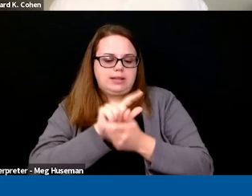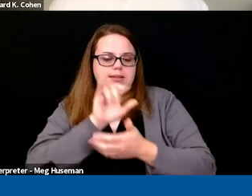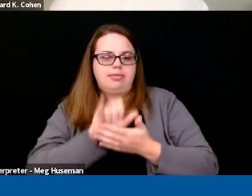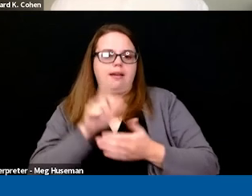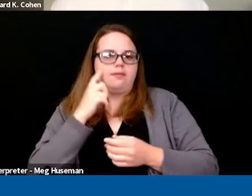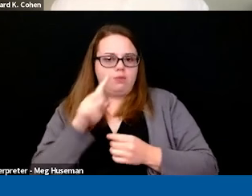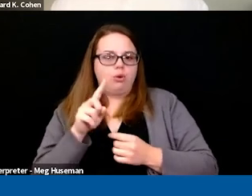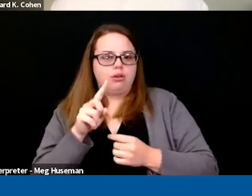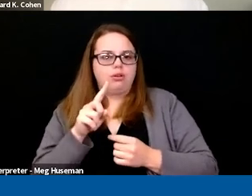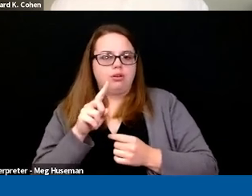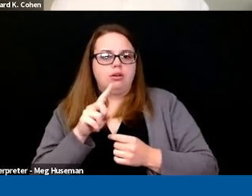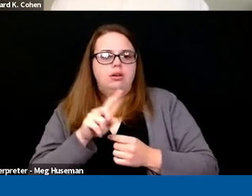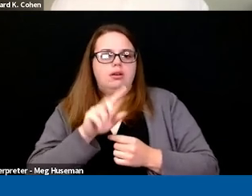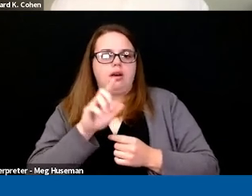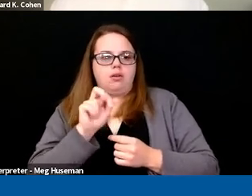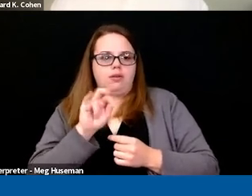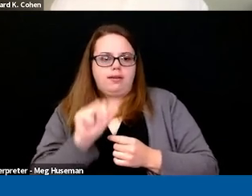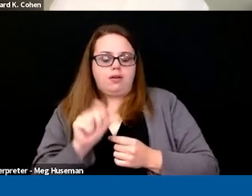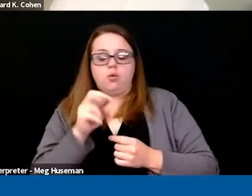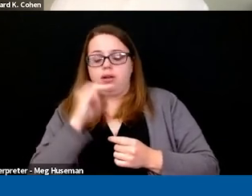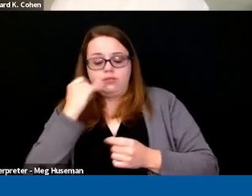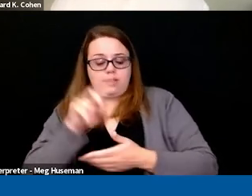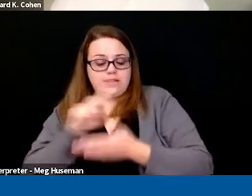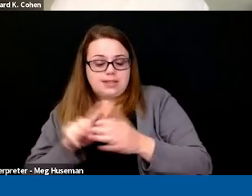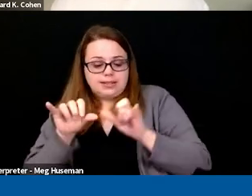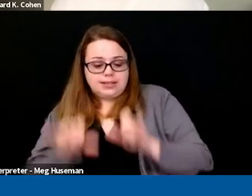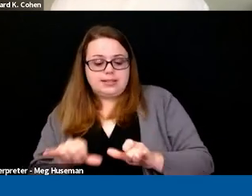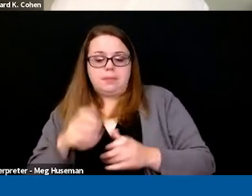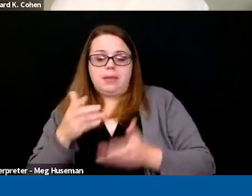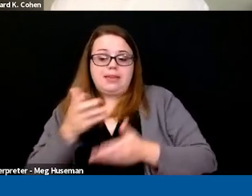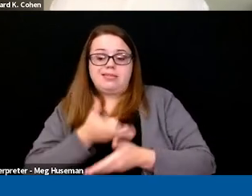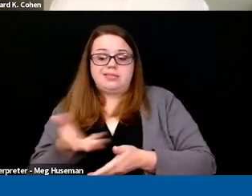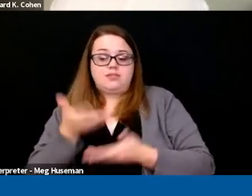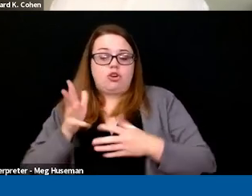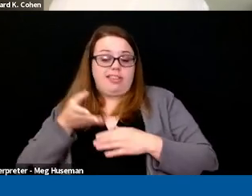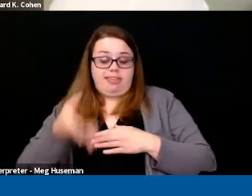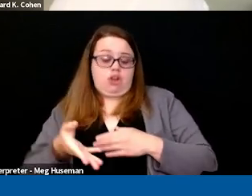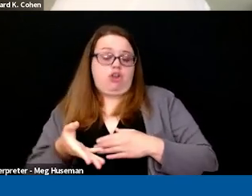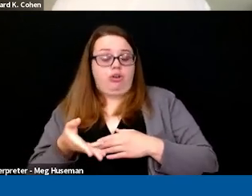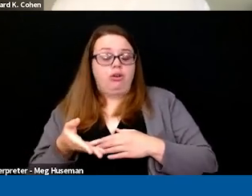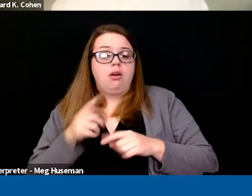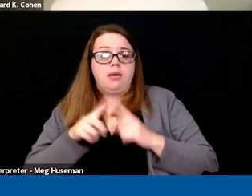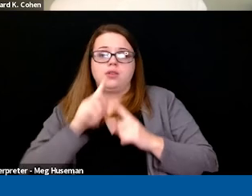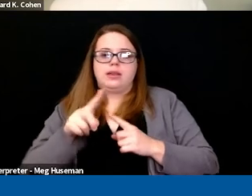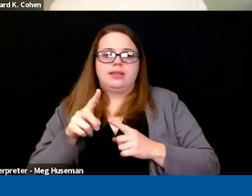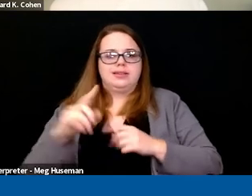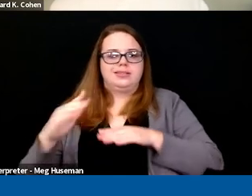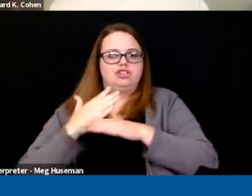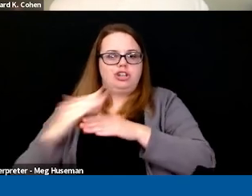Or if you have a design system, for example, maybe that stuff's already built in for you. But really it's kind of a shared responsibility.